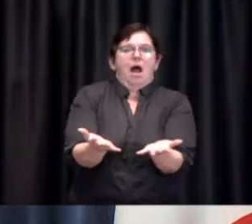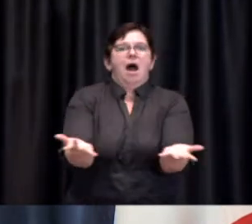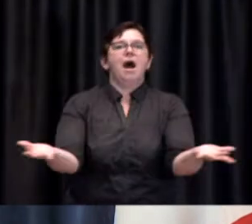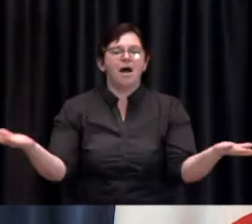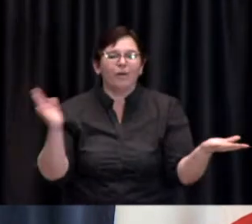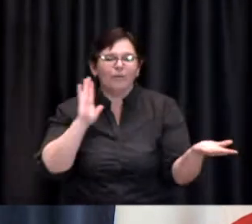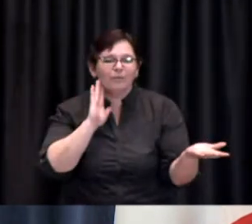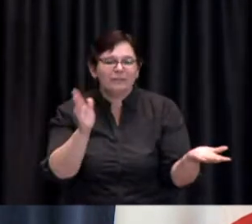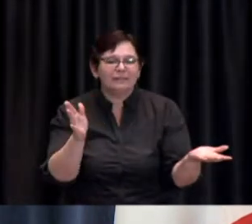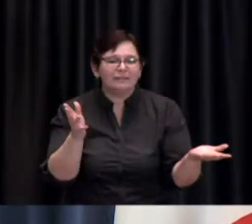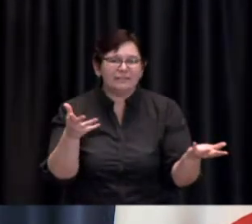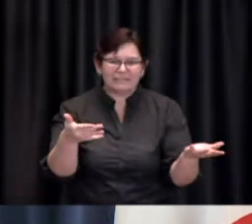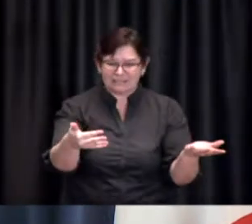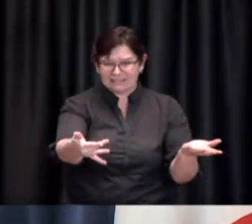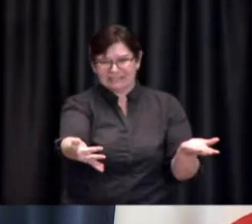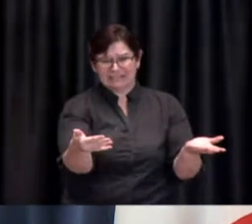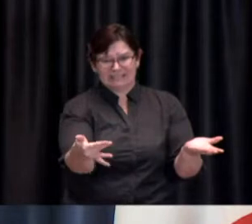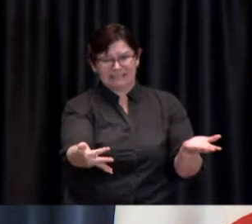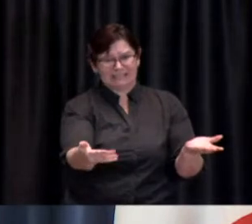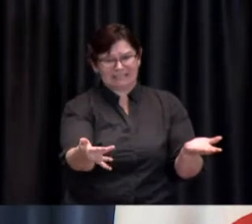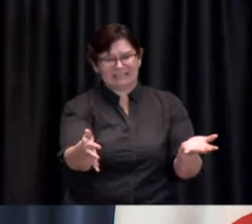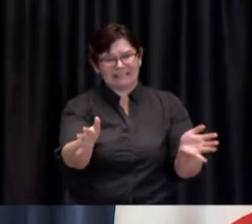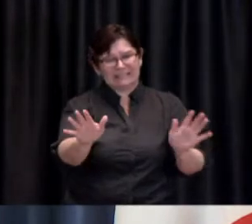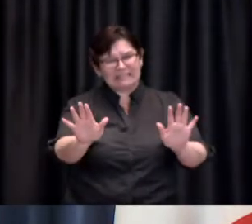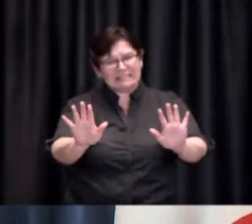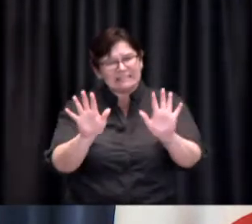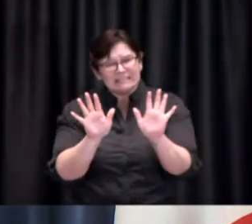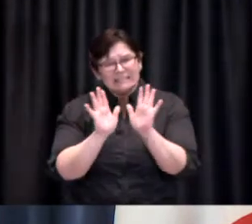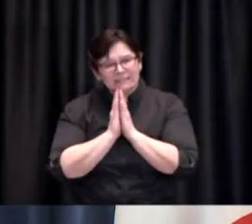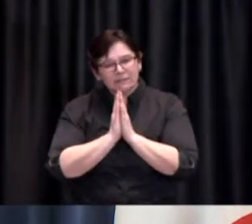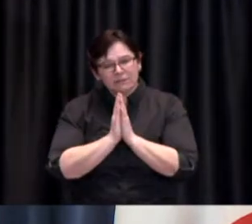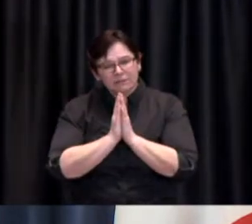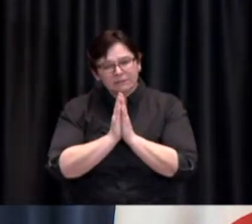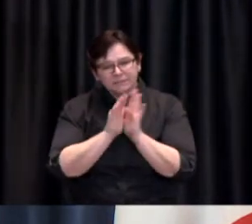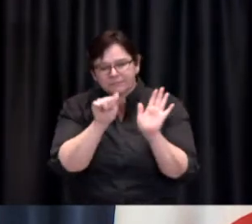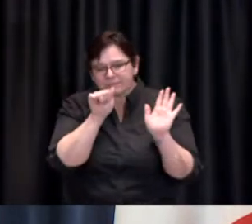know if we can just keep pushing ourselves a little bit more I know how very tired and